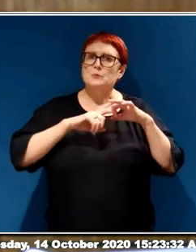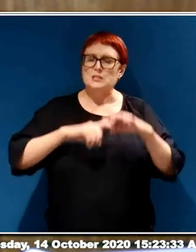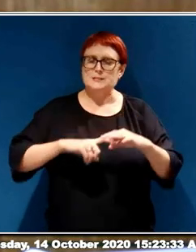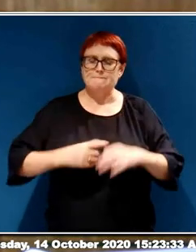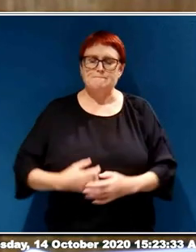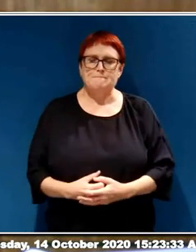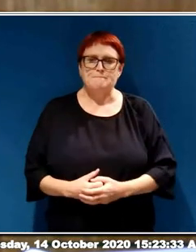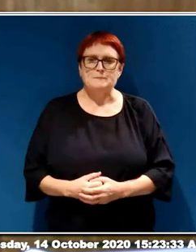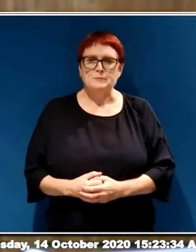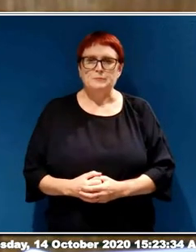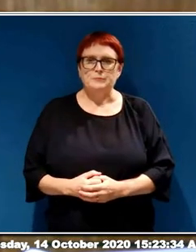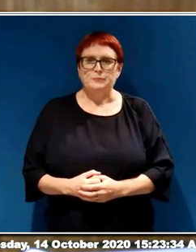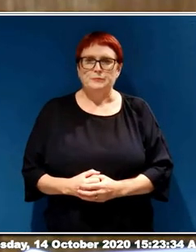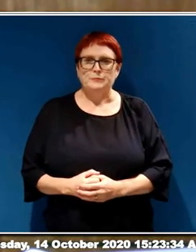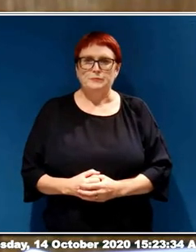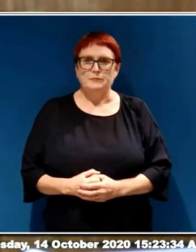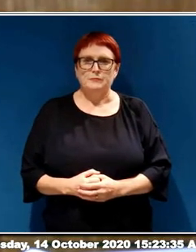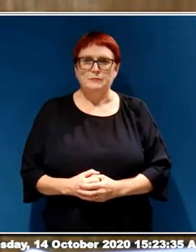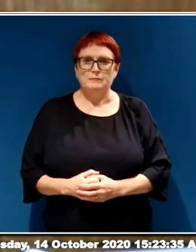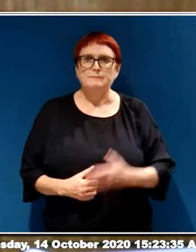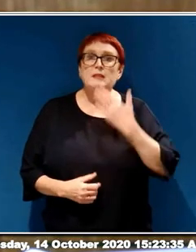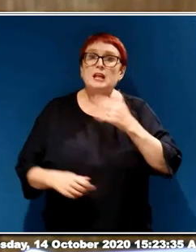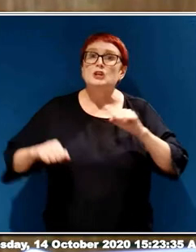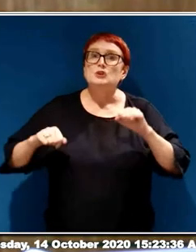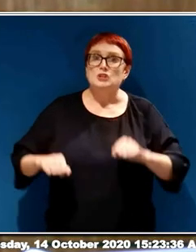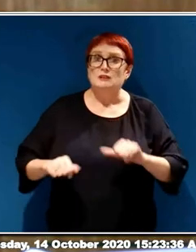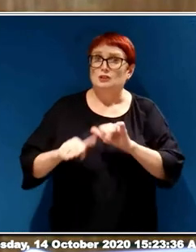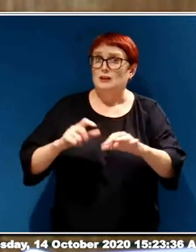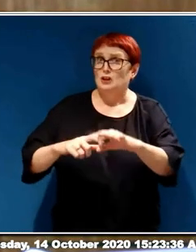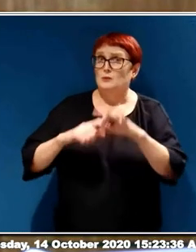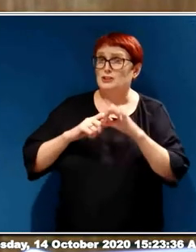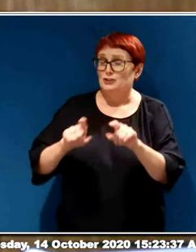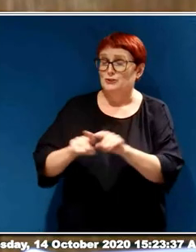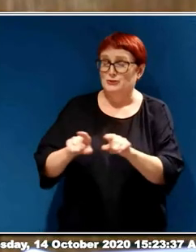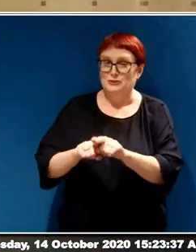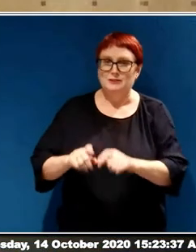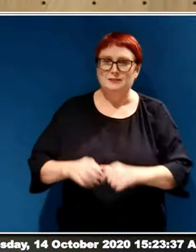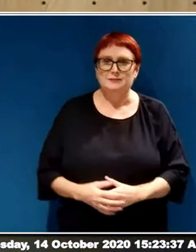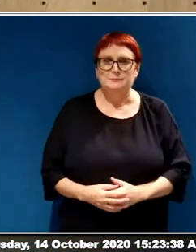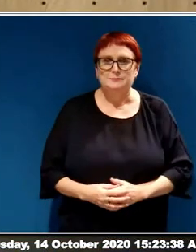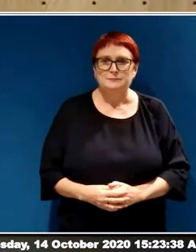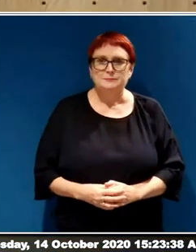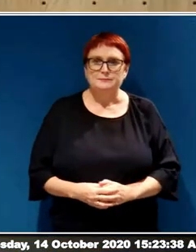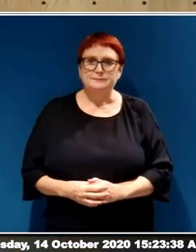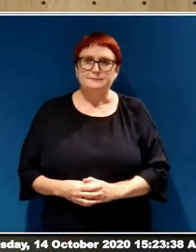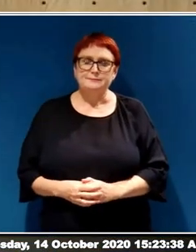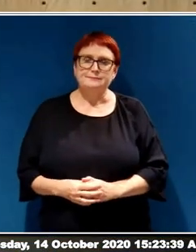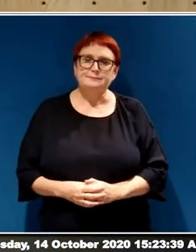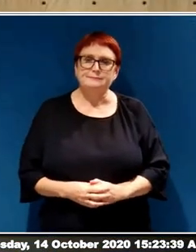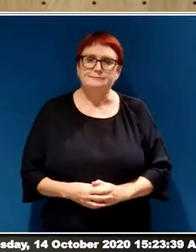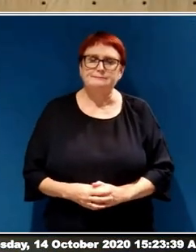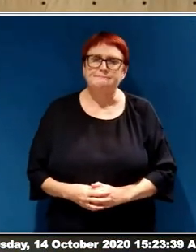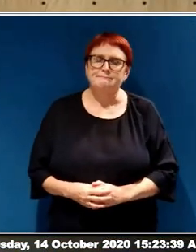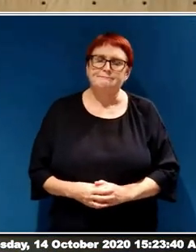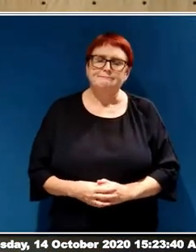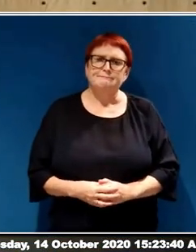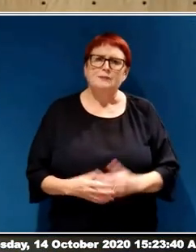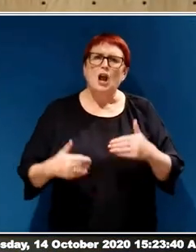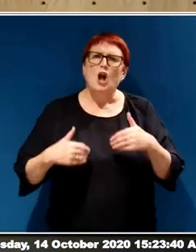Thank you, Chair, that's a great question as well. I will use part of an answer that I had to another question, if I may, to